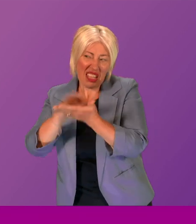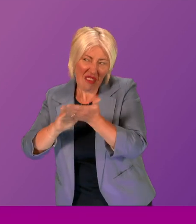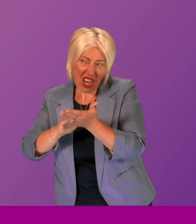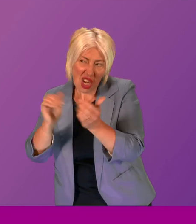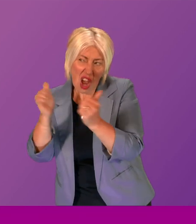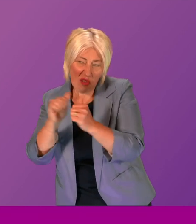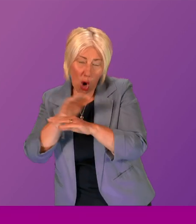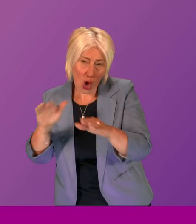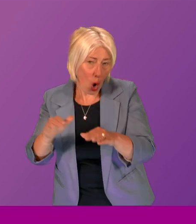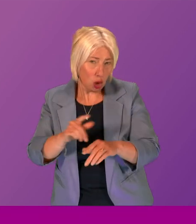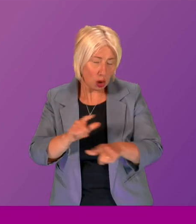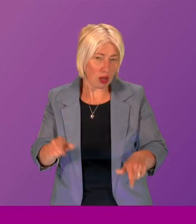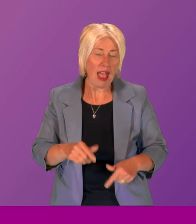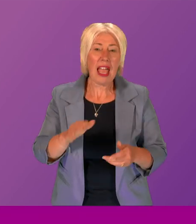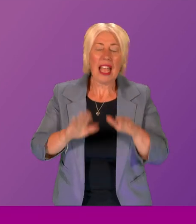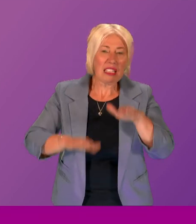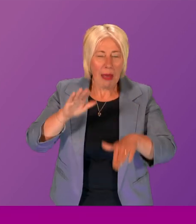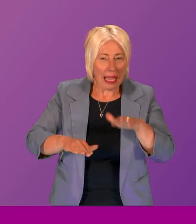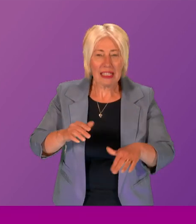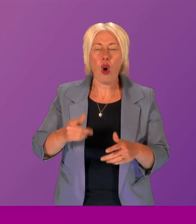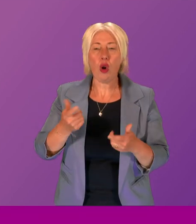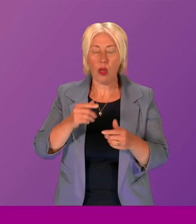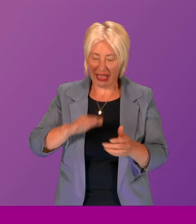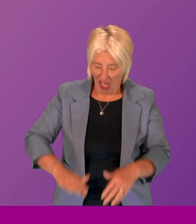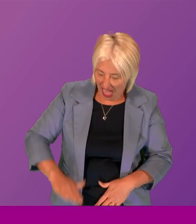for a dog, and 19 inches for a bitch—to be registered. If the animal does not